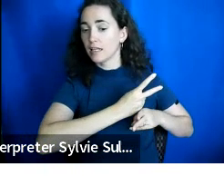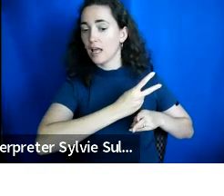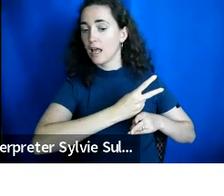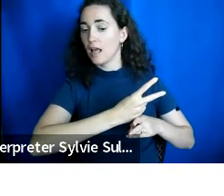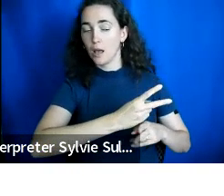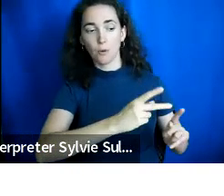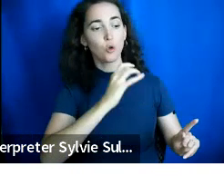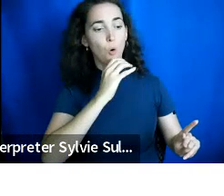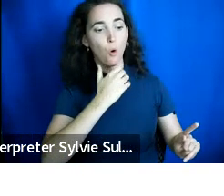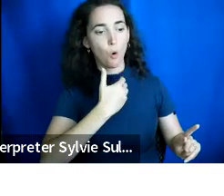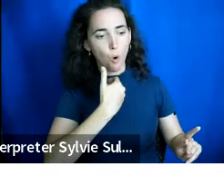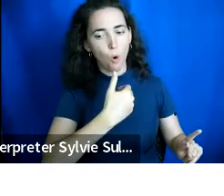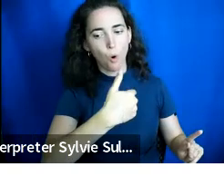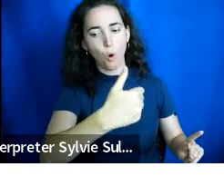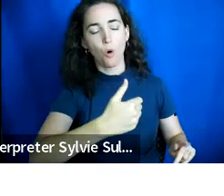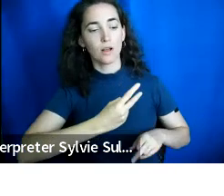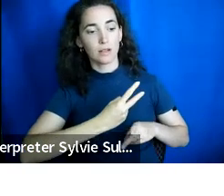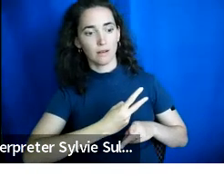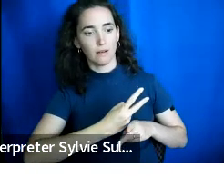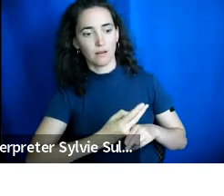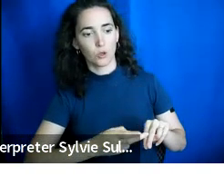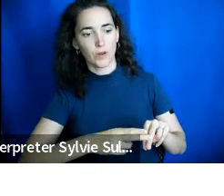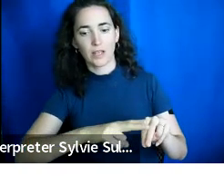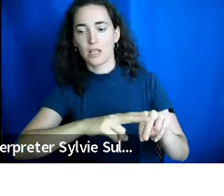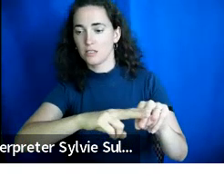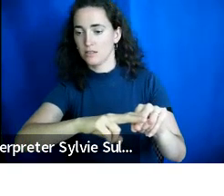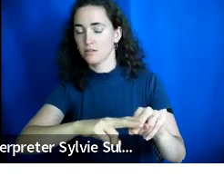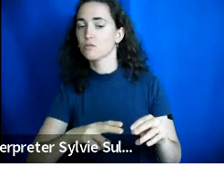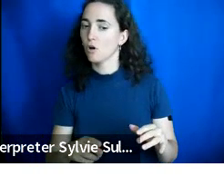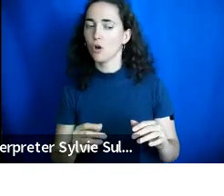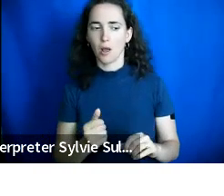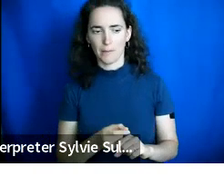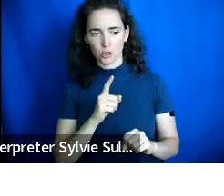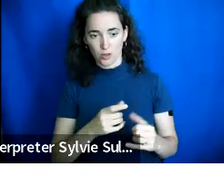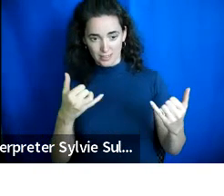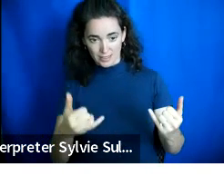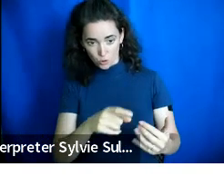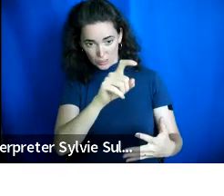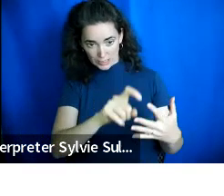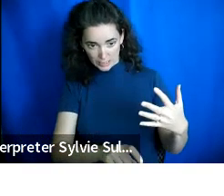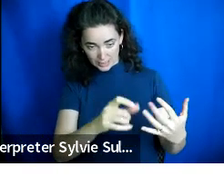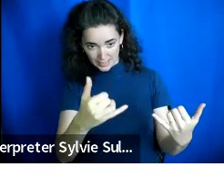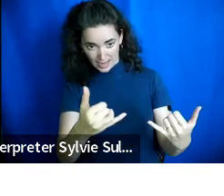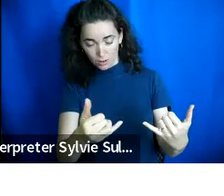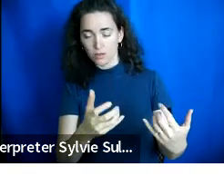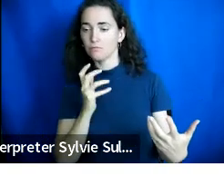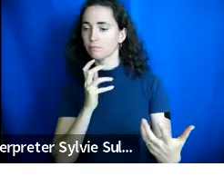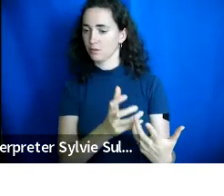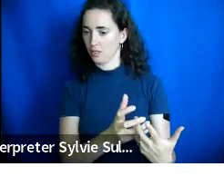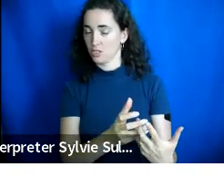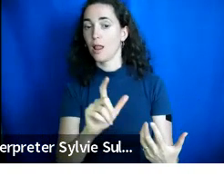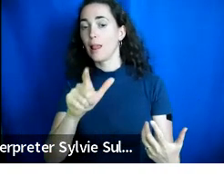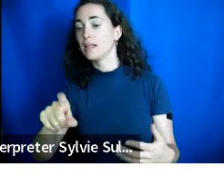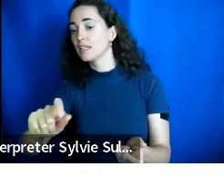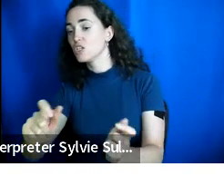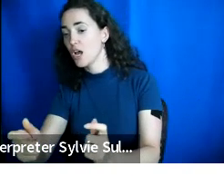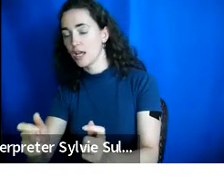And we want to make sure that you're at the right place on the spectrum getting the right level of service and having a choice in those services.